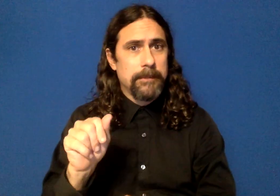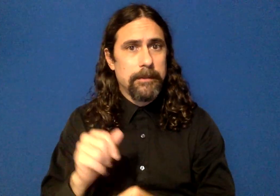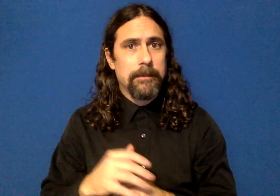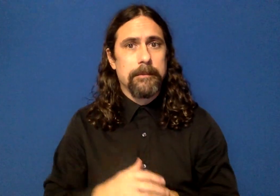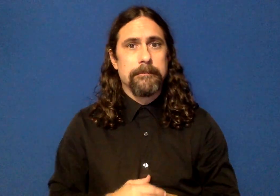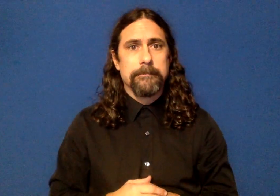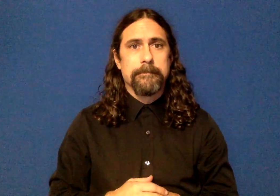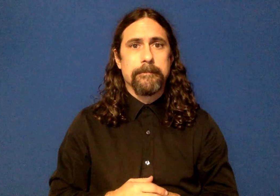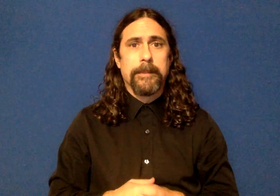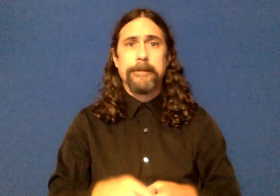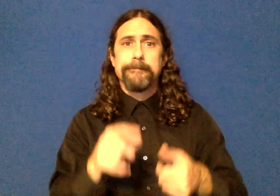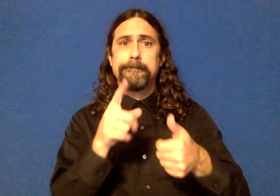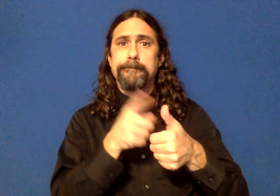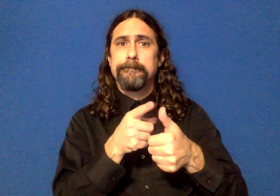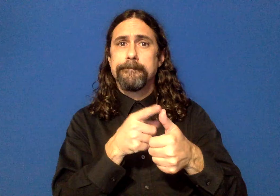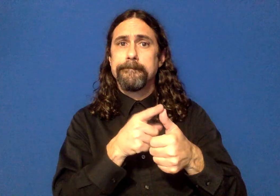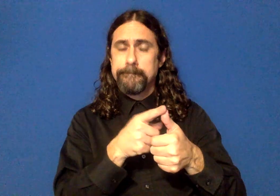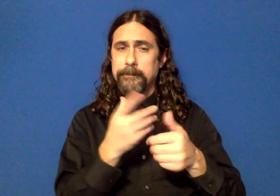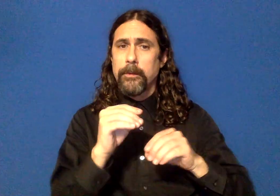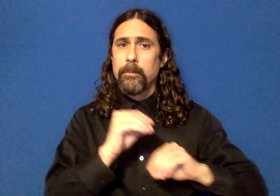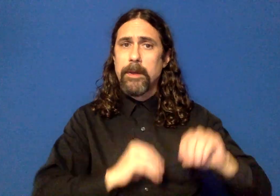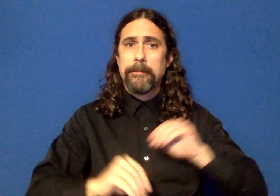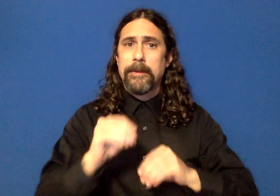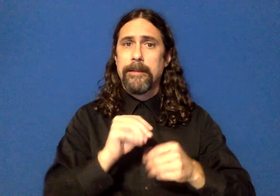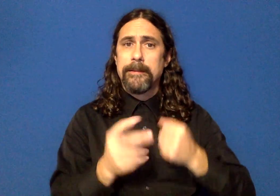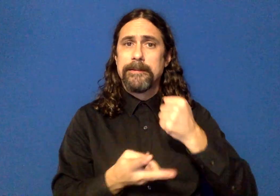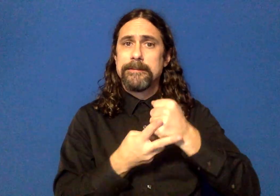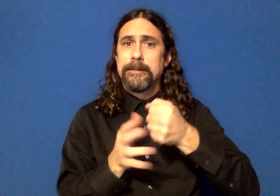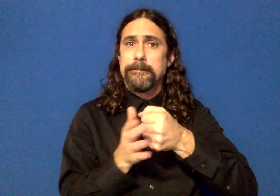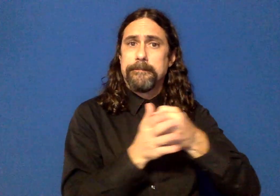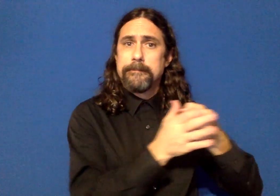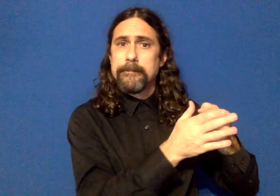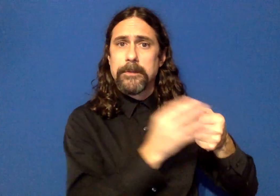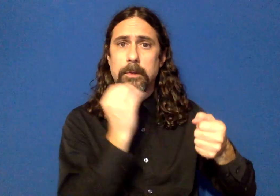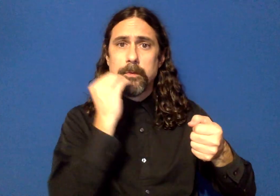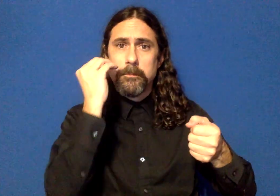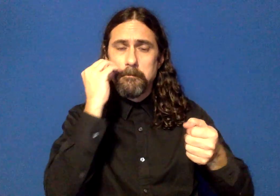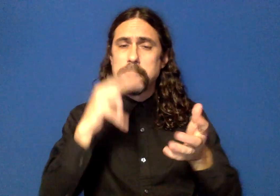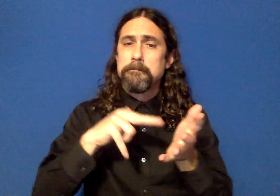floor plan is designed to be accessible to someone with a mobility disability.